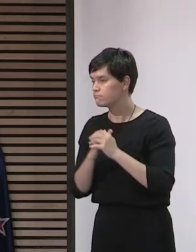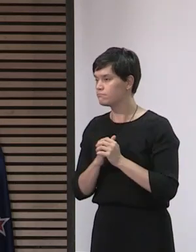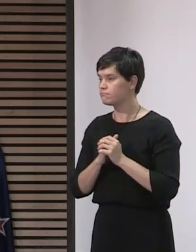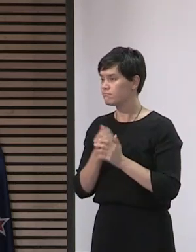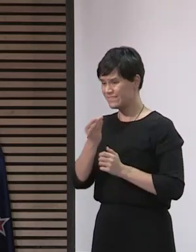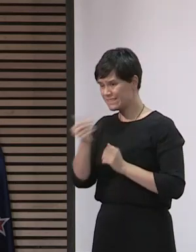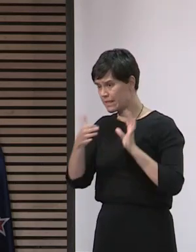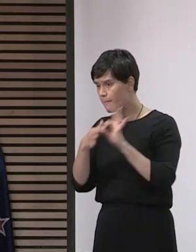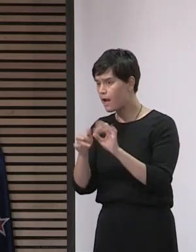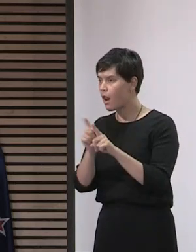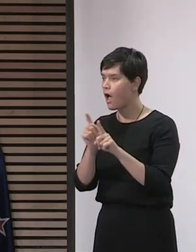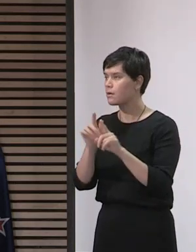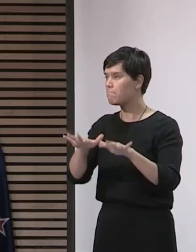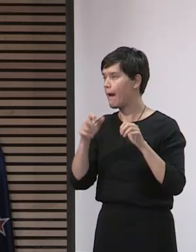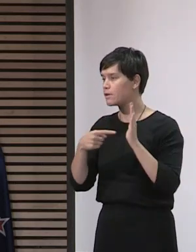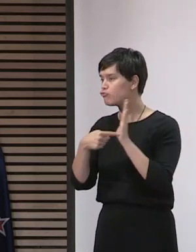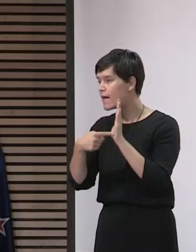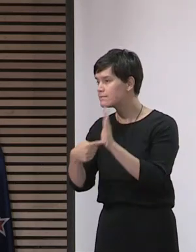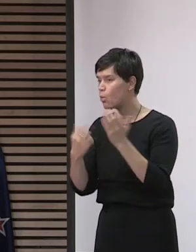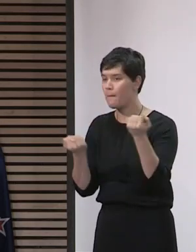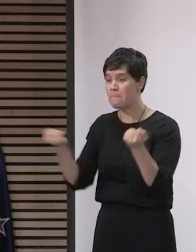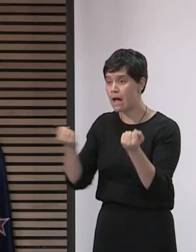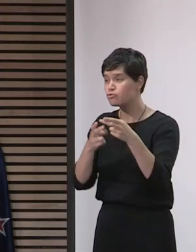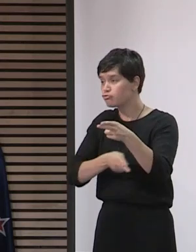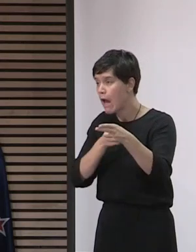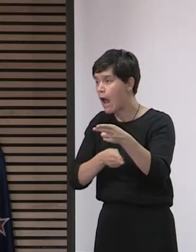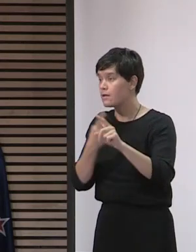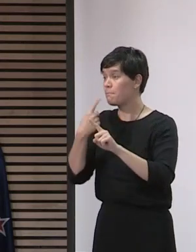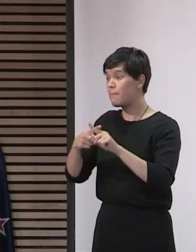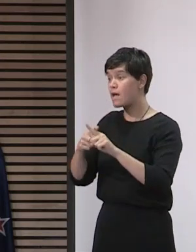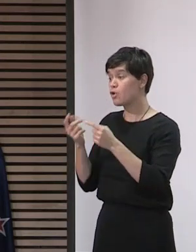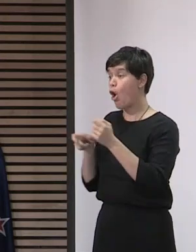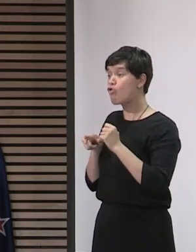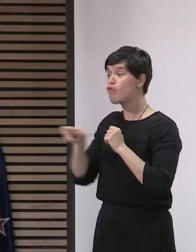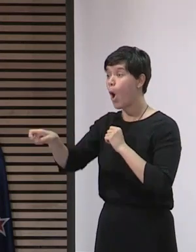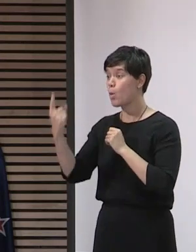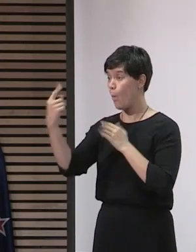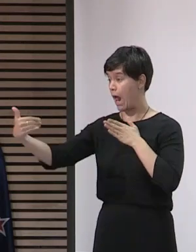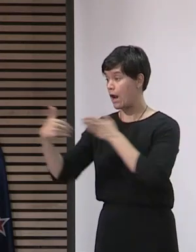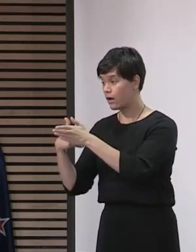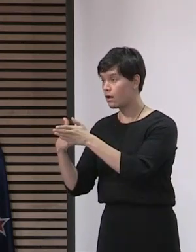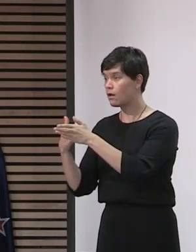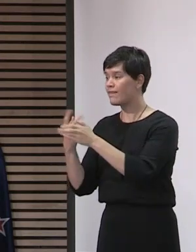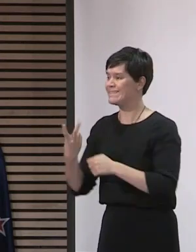number of those projects which improve our public transport offering and, for instance,